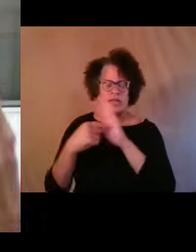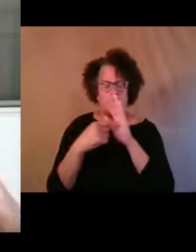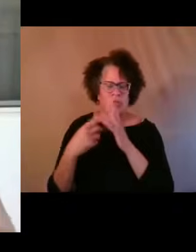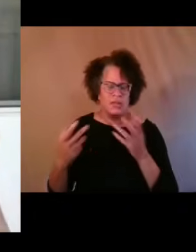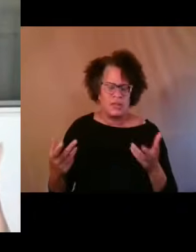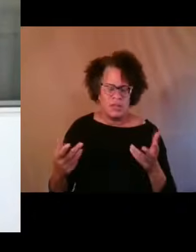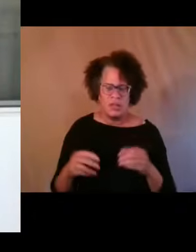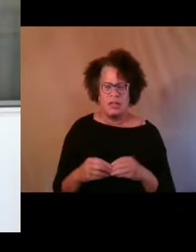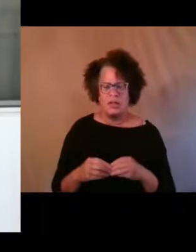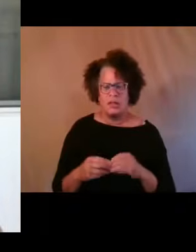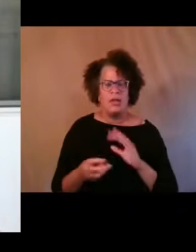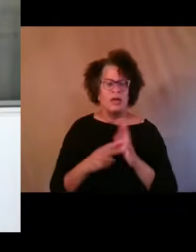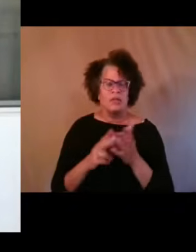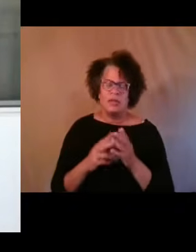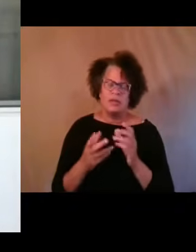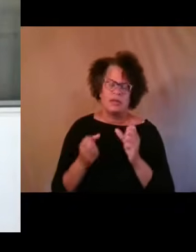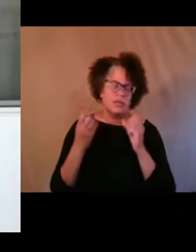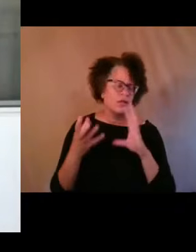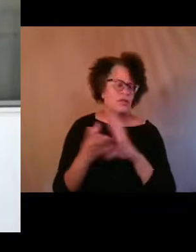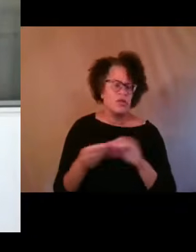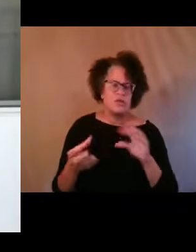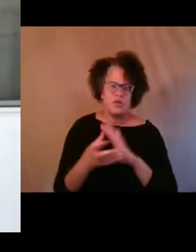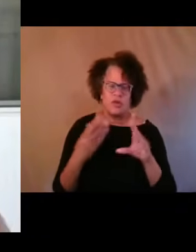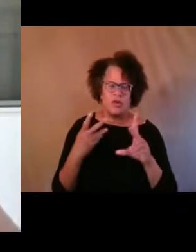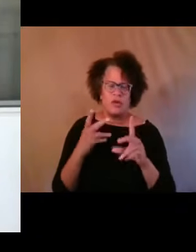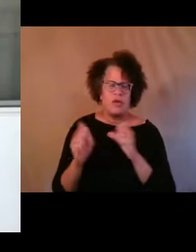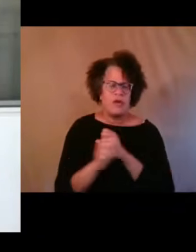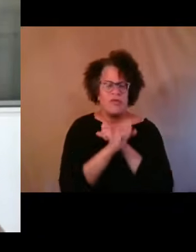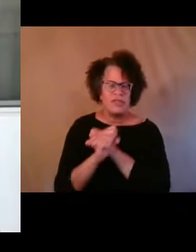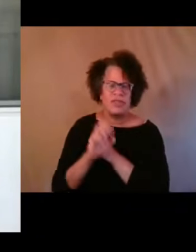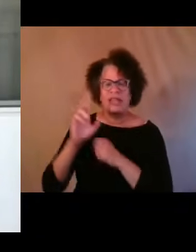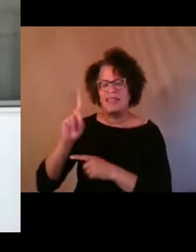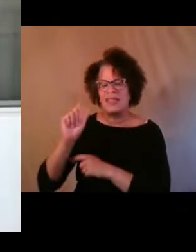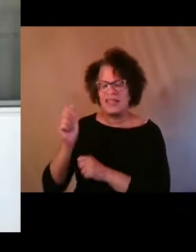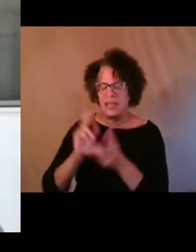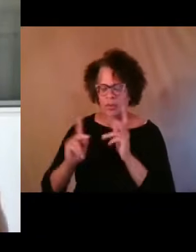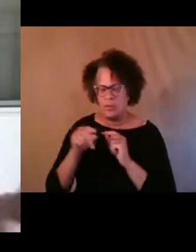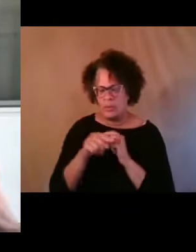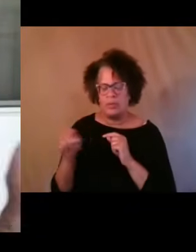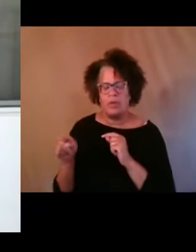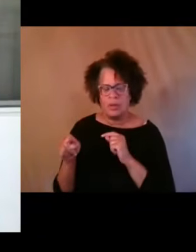There's countless stories of enslaved, disabled people who were sold off